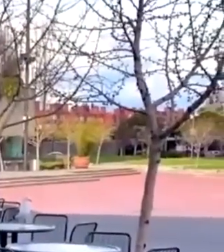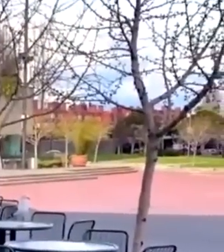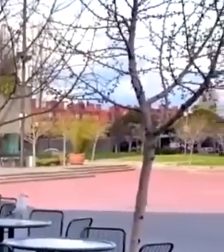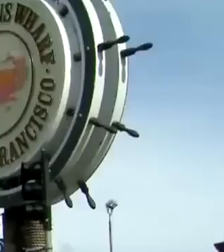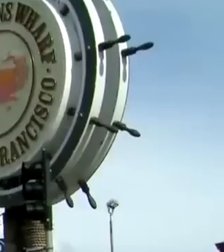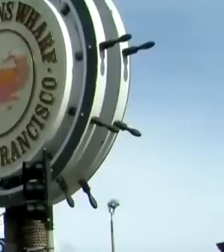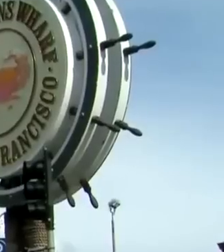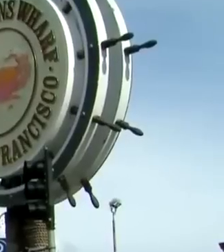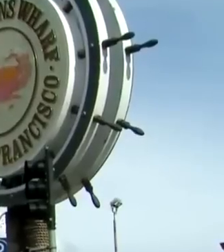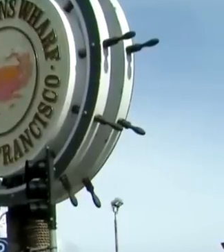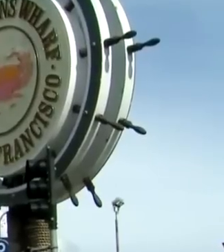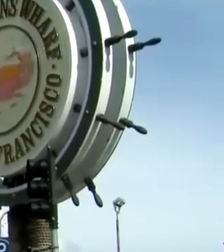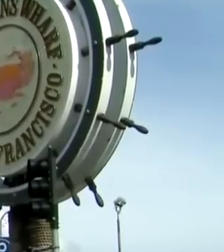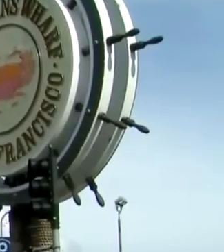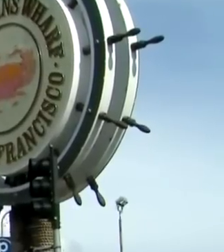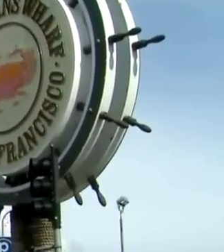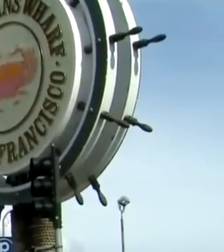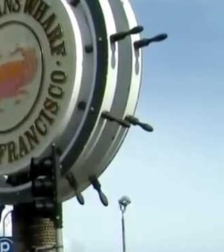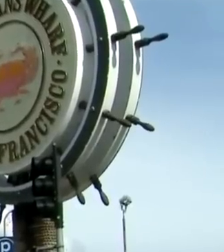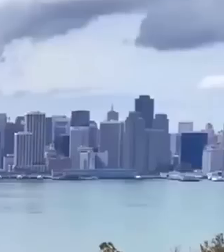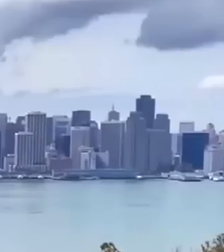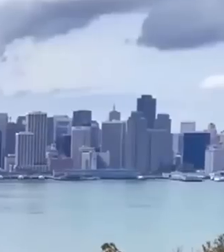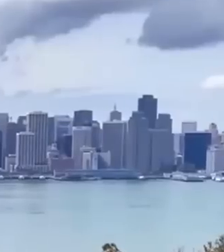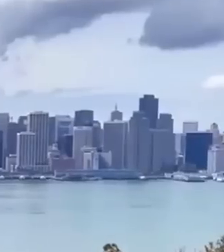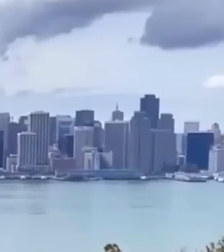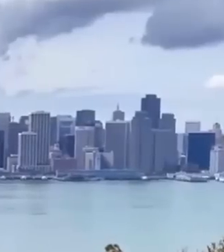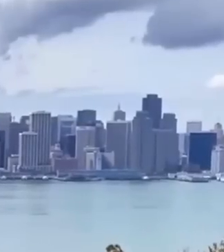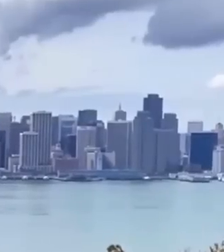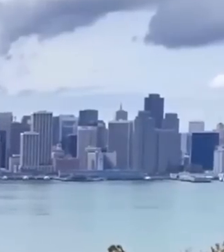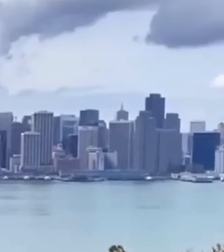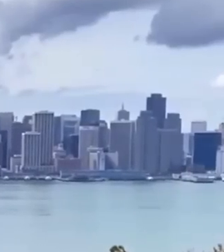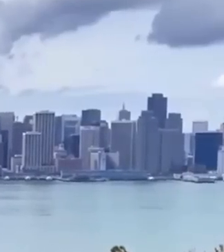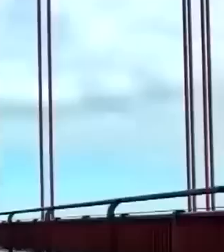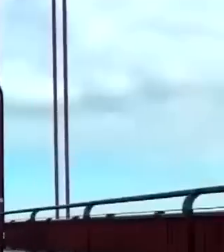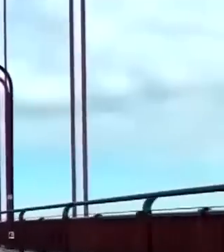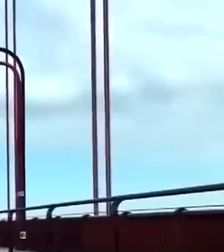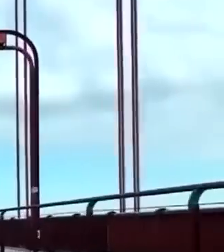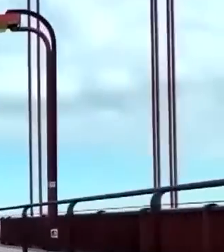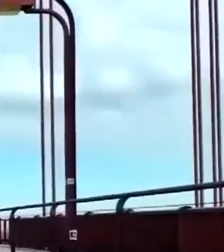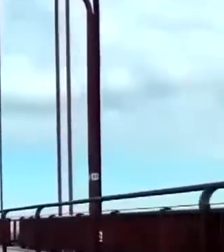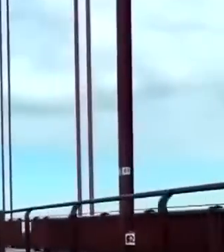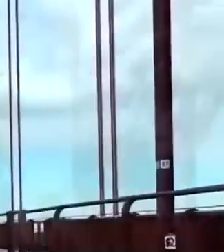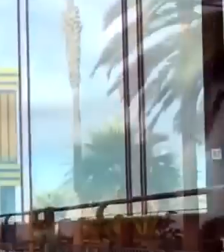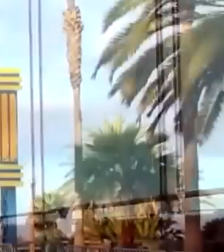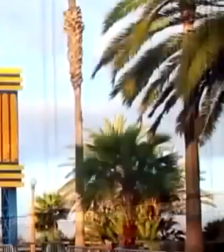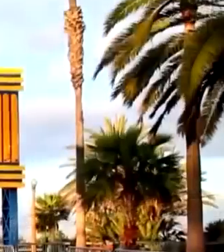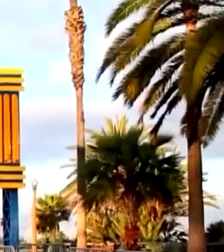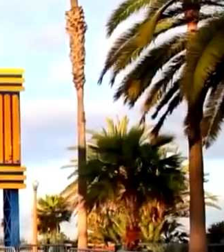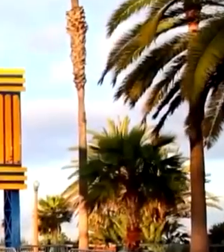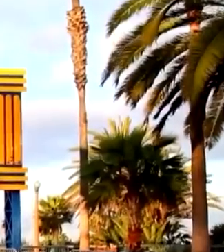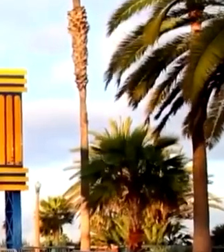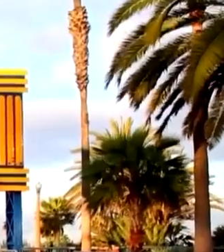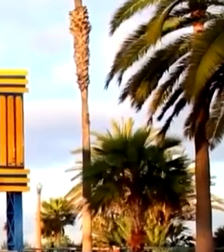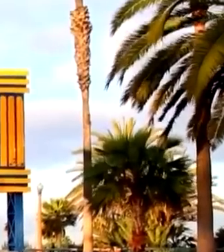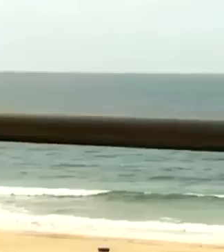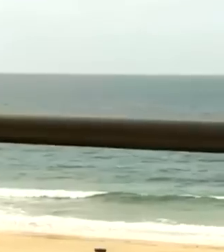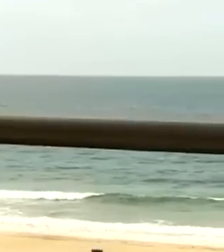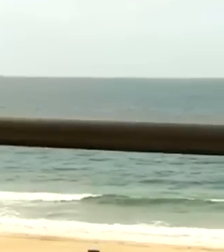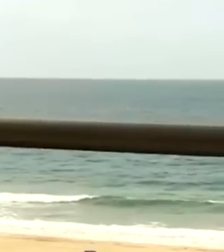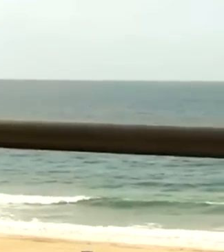RESPONSE TO THE CORONAVIRUS IN CALIFORNIA AND THE GOVERNOR SAID HE BELIEVES THE CRISIS WOULD BE WORSE IN CALIFORNIA IF THE STATE HADN'T TAKEN STRONG ACTION.